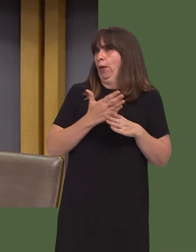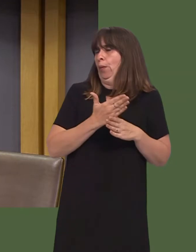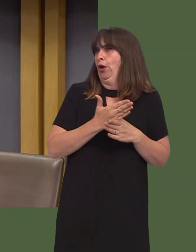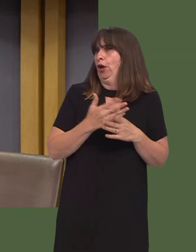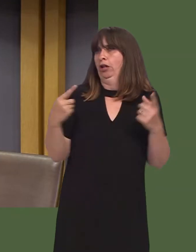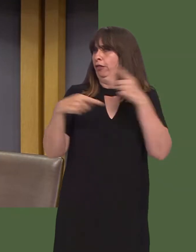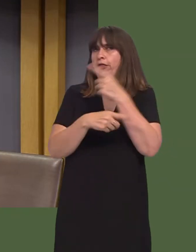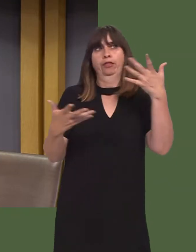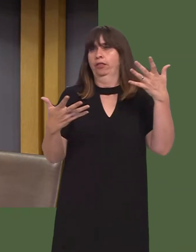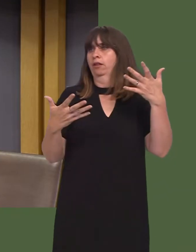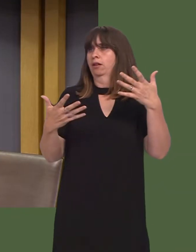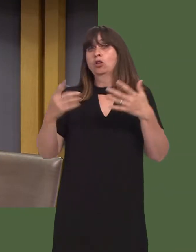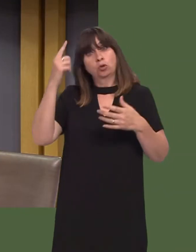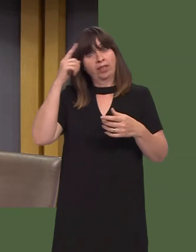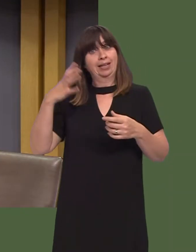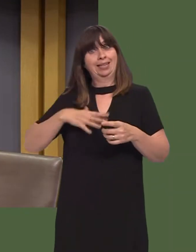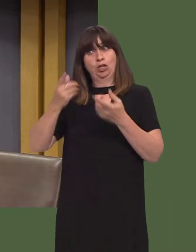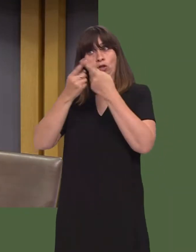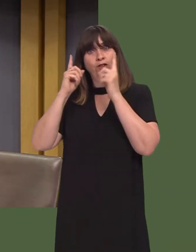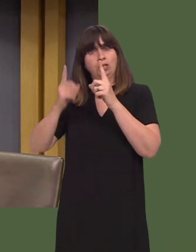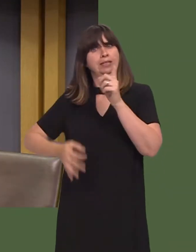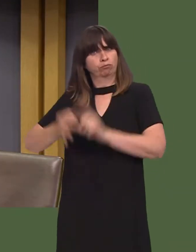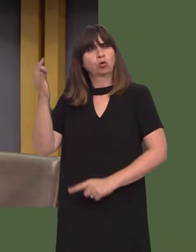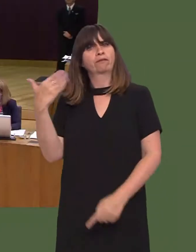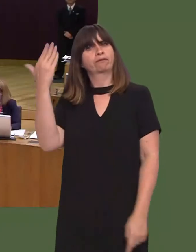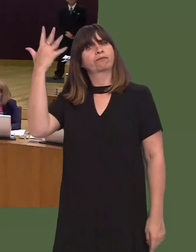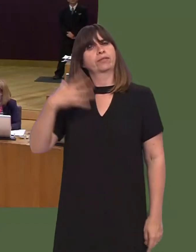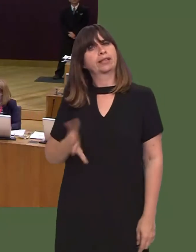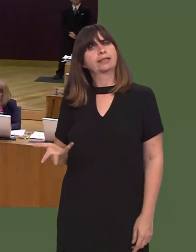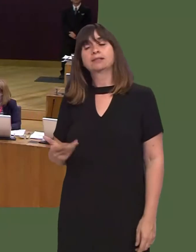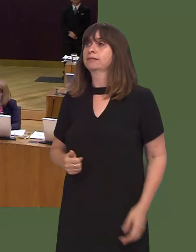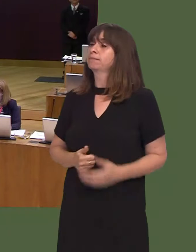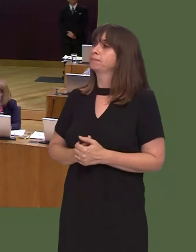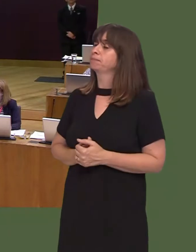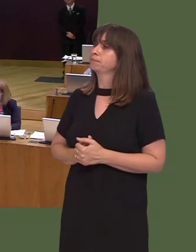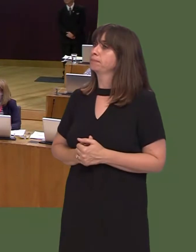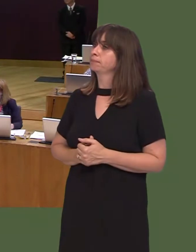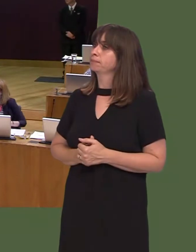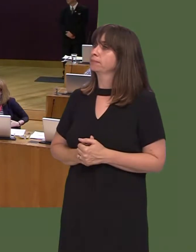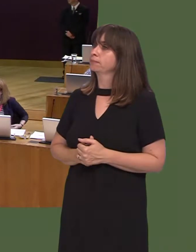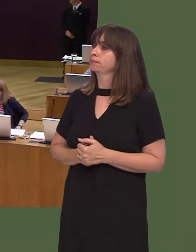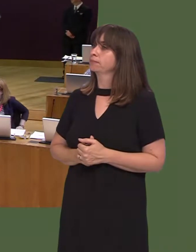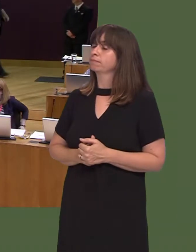system in Wales could do with a shake up? Carwyn Jones: I think universities have actually improved over the years in terms of the way they work with business. Itís true to say